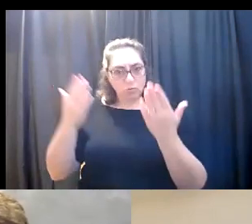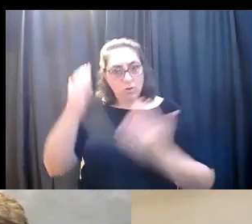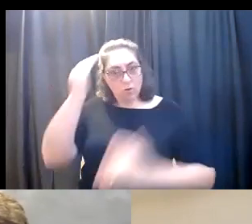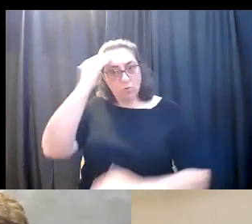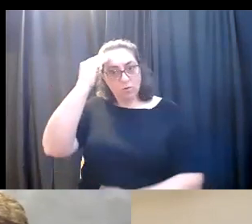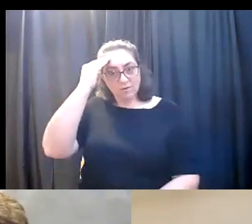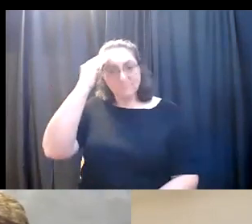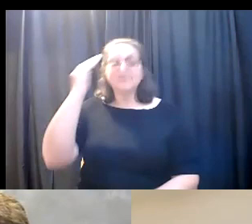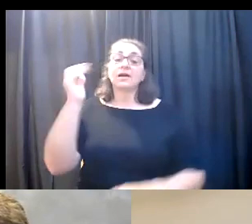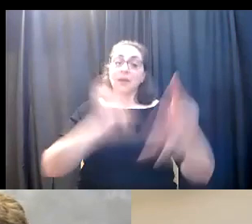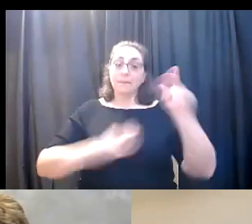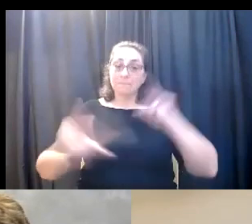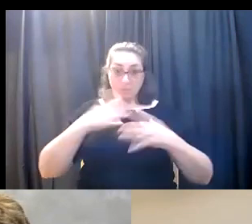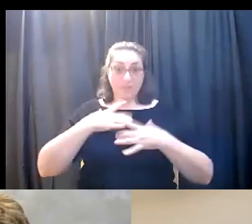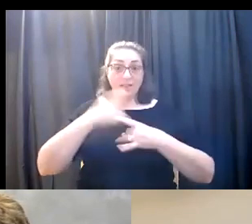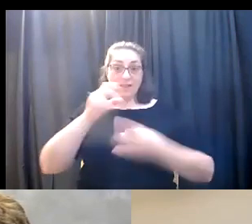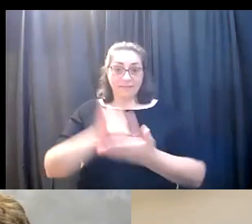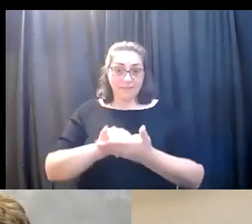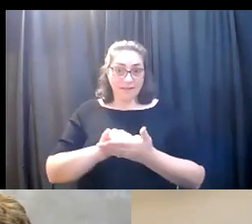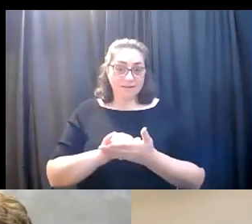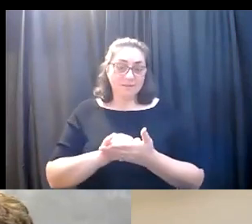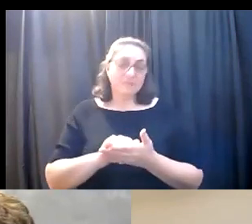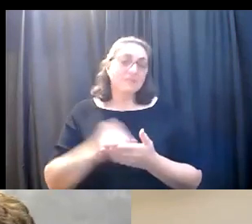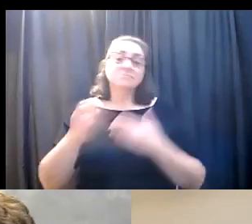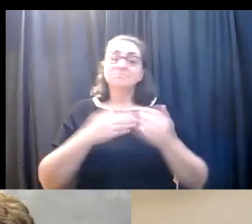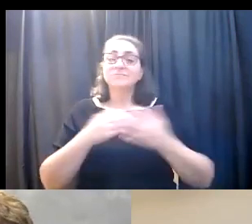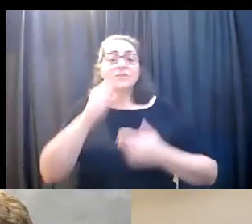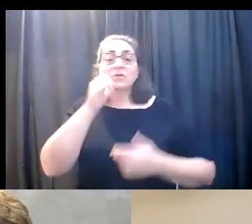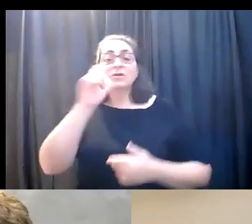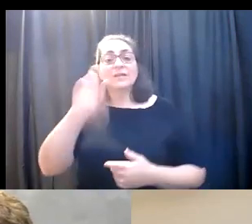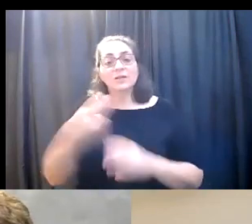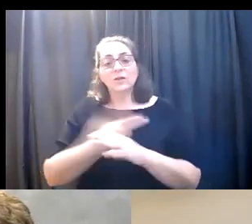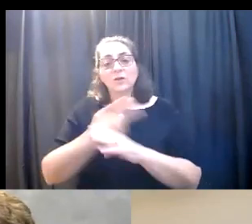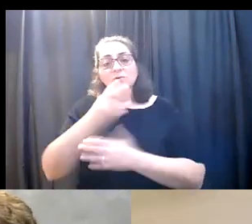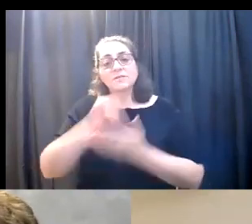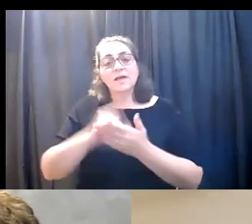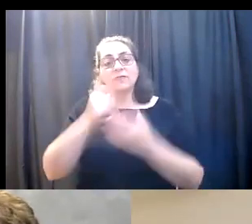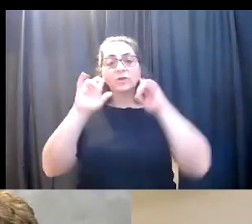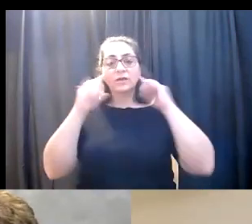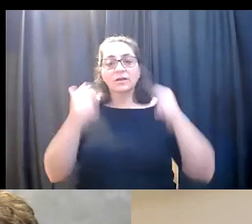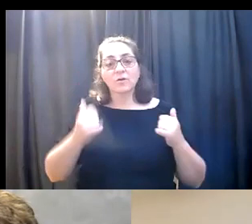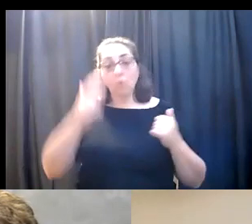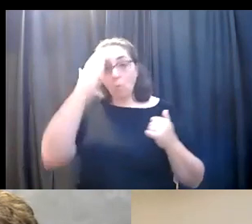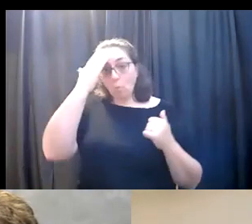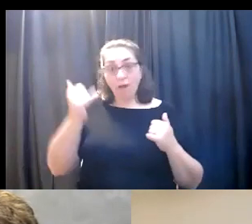reviewed well and if the doctor said it three or four times, have them write it down on paper.